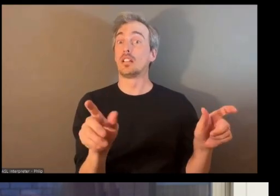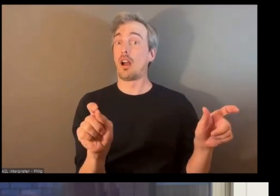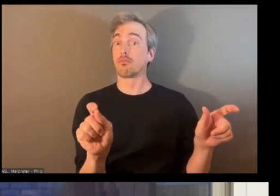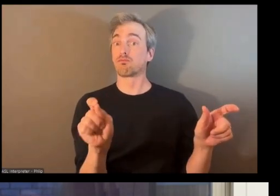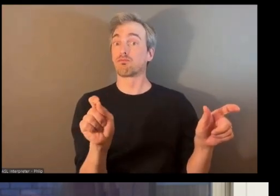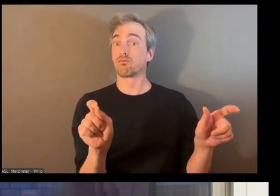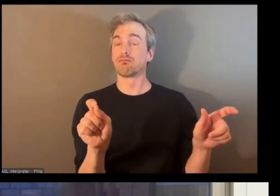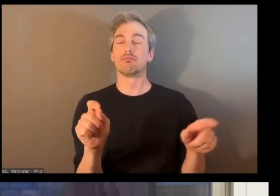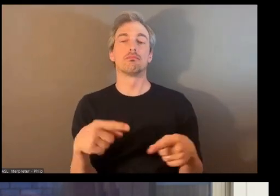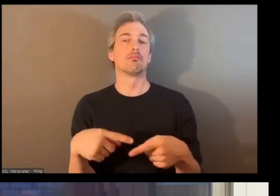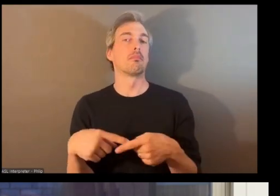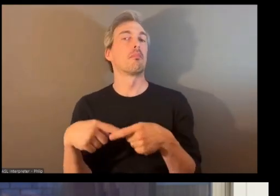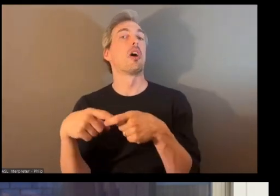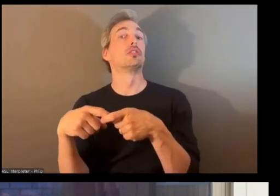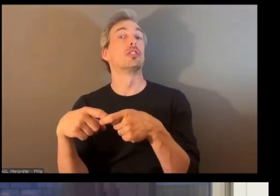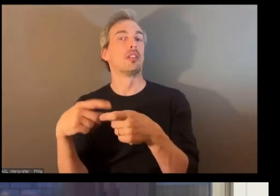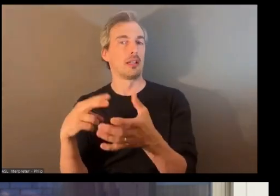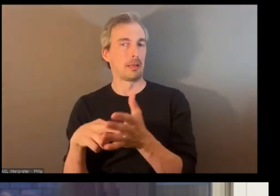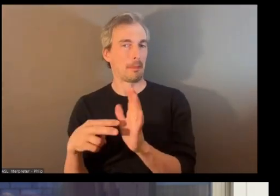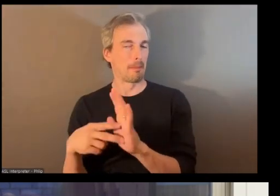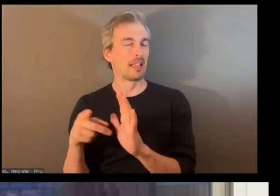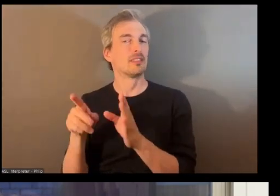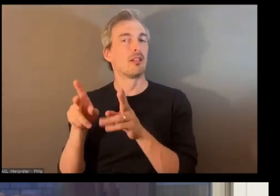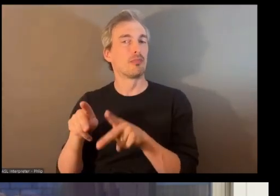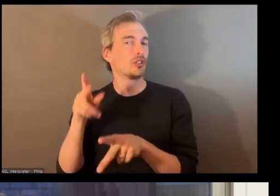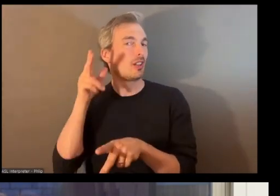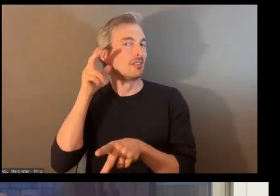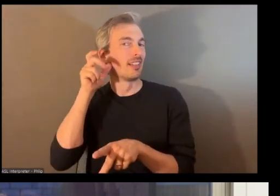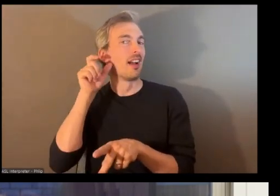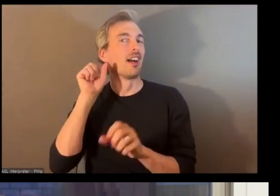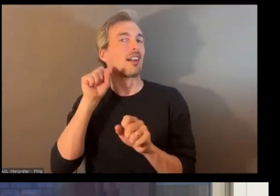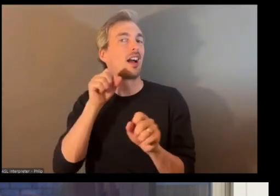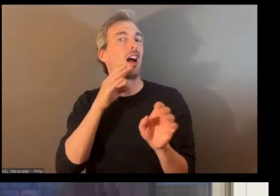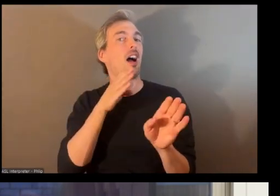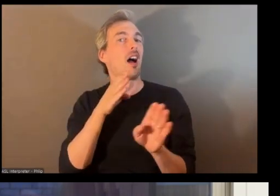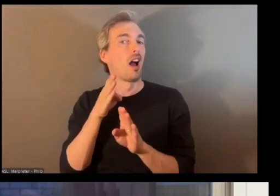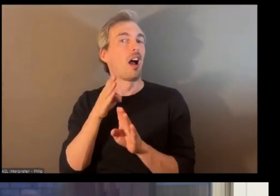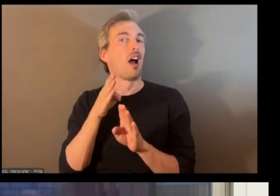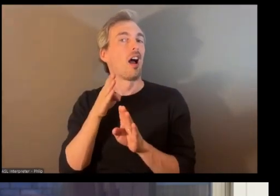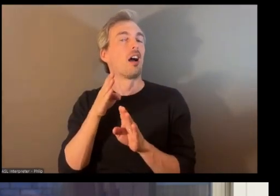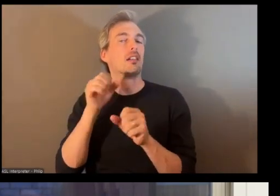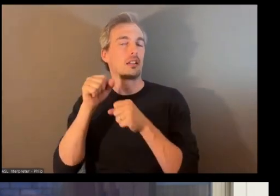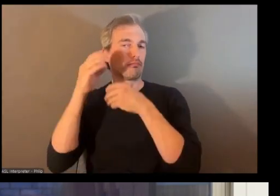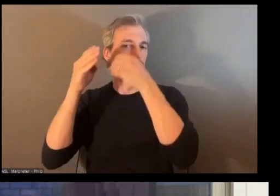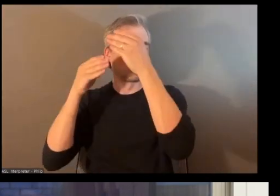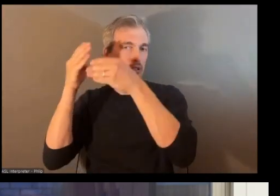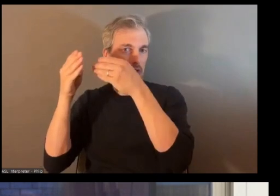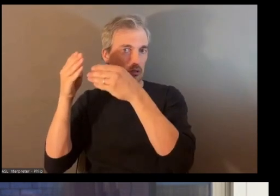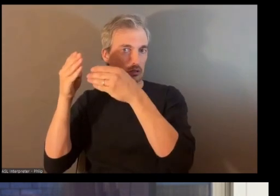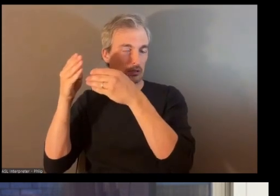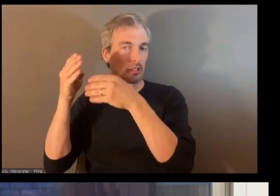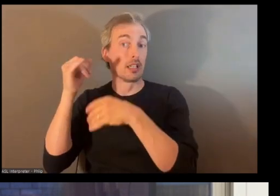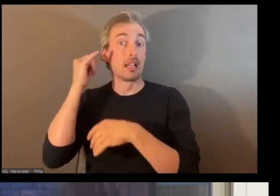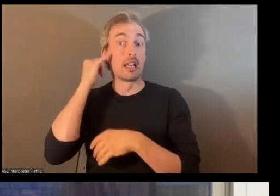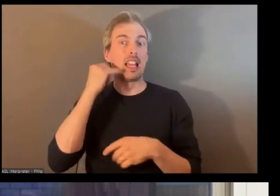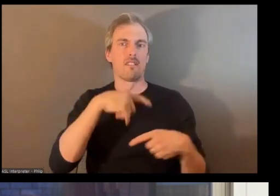Versus if it's a pause after each word, and then you don't know if this is the word that you really need to understand, or you can just ignore